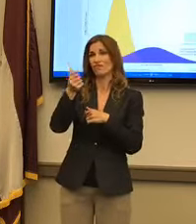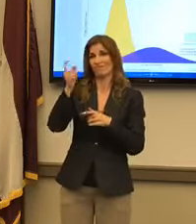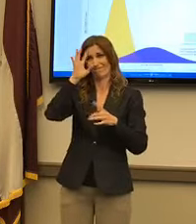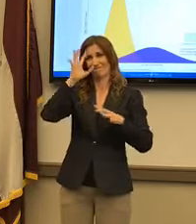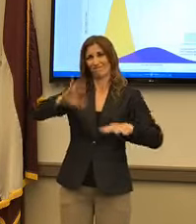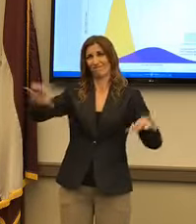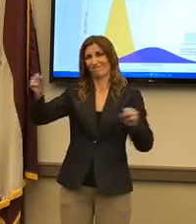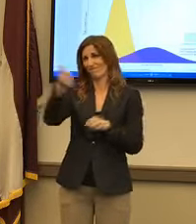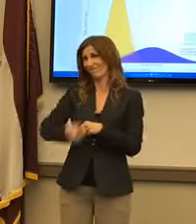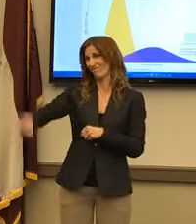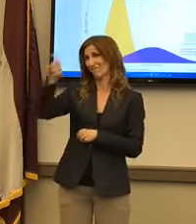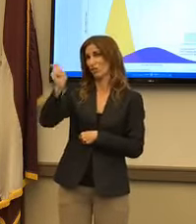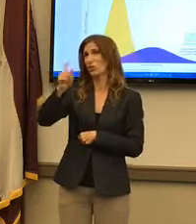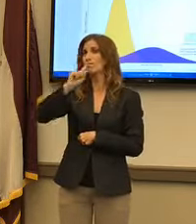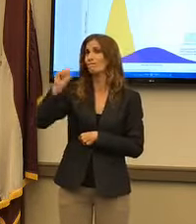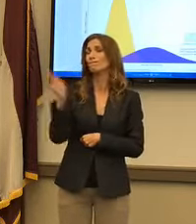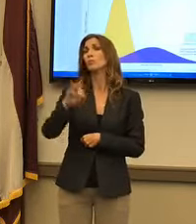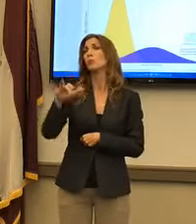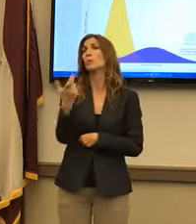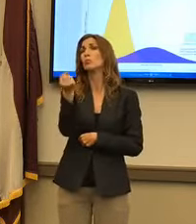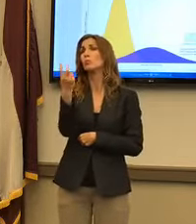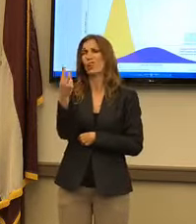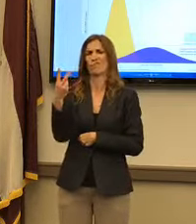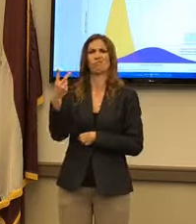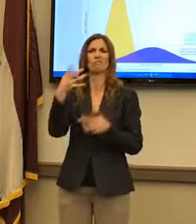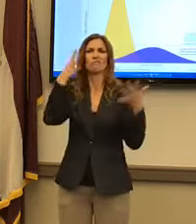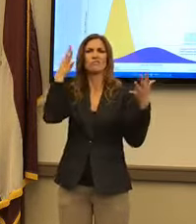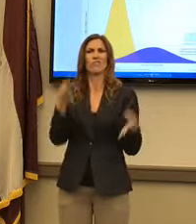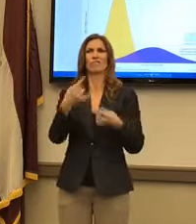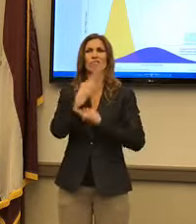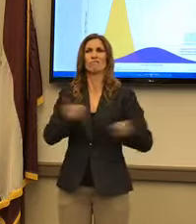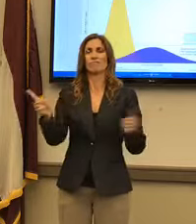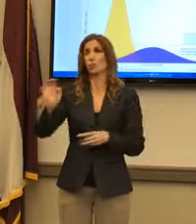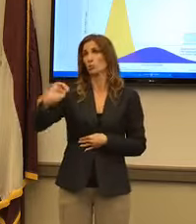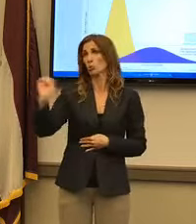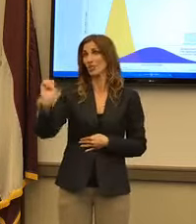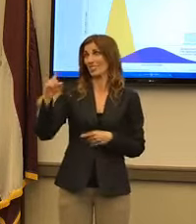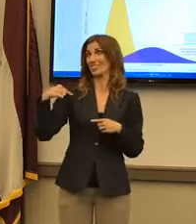12 2020 order declaring a judicial emergency the population at Montgomery